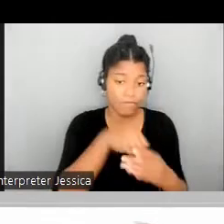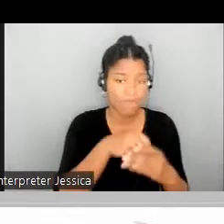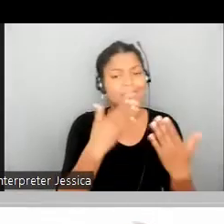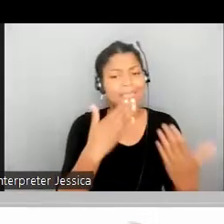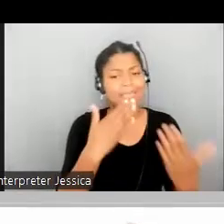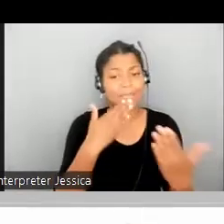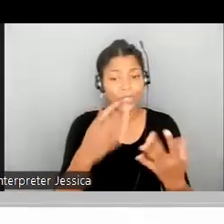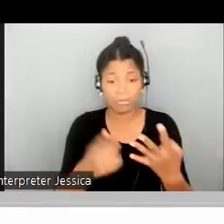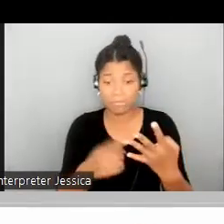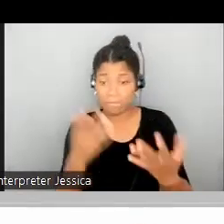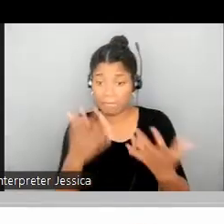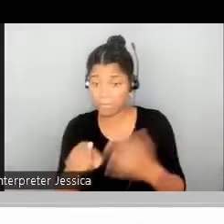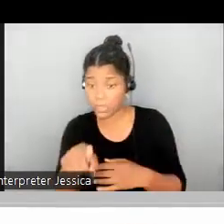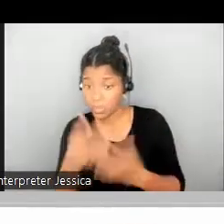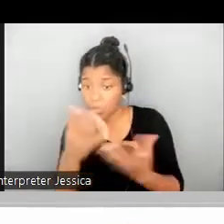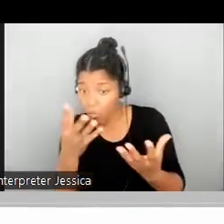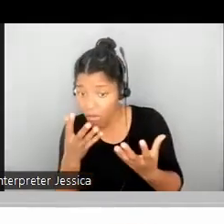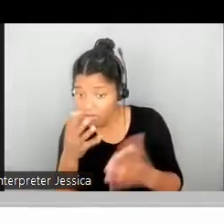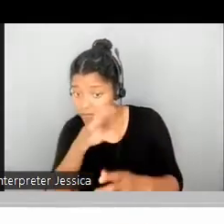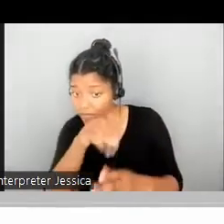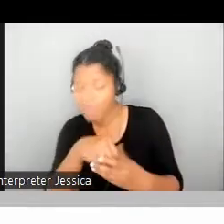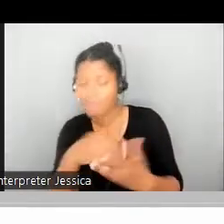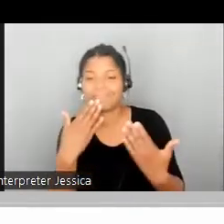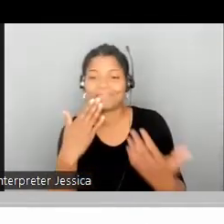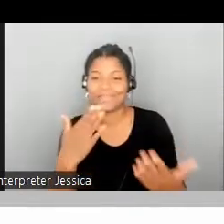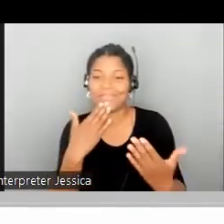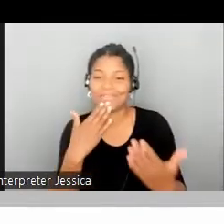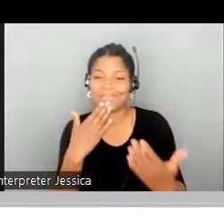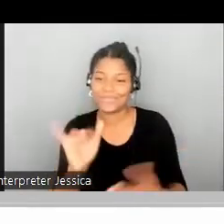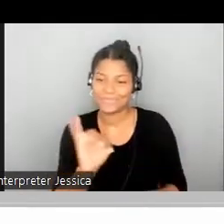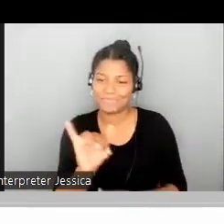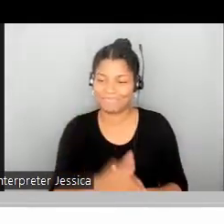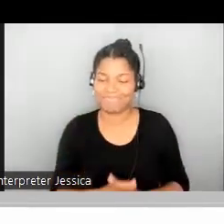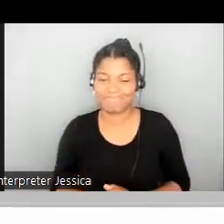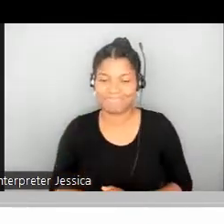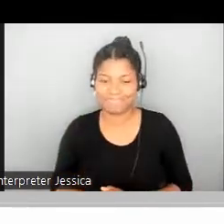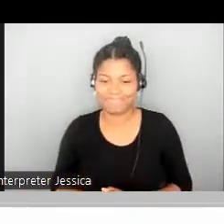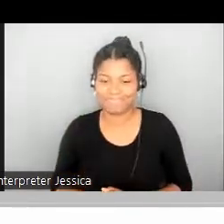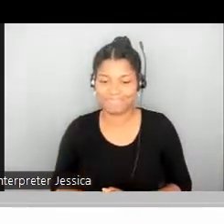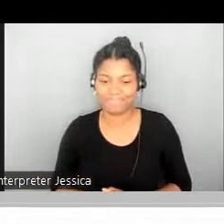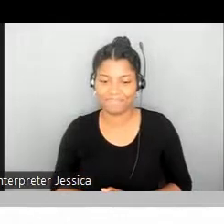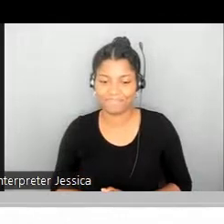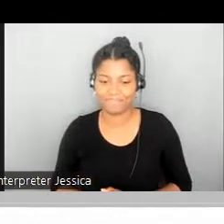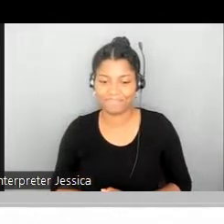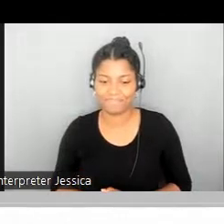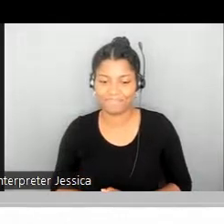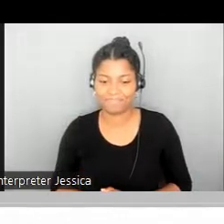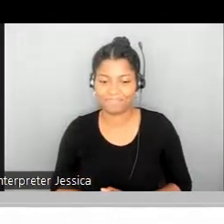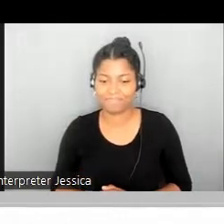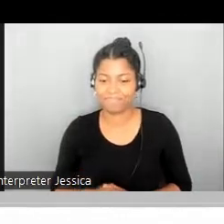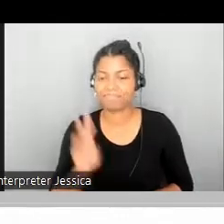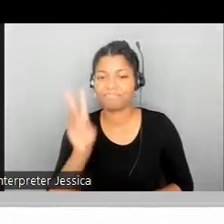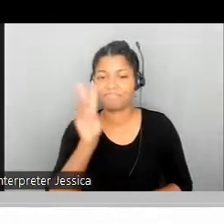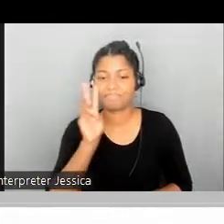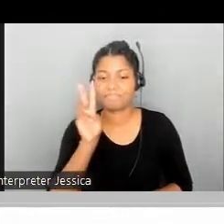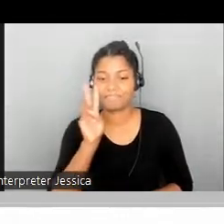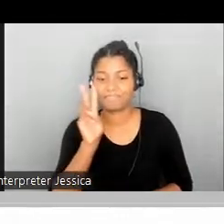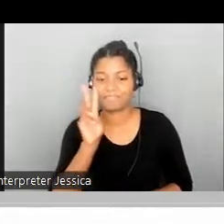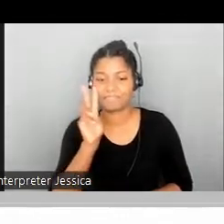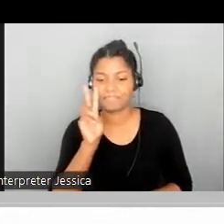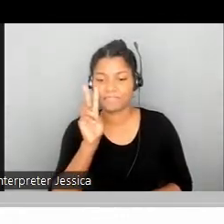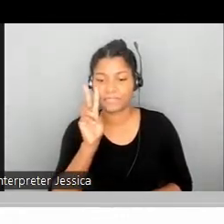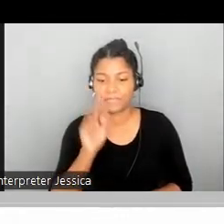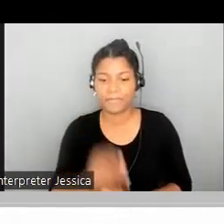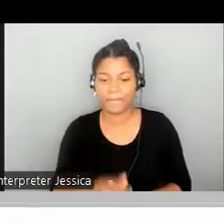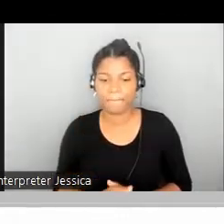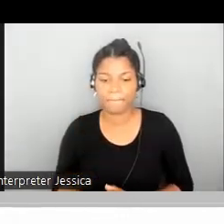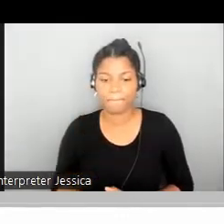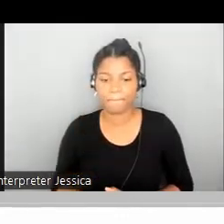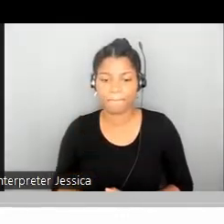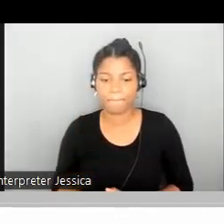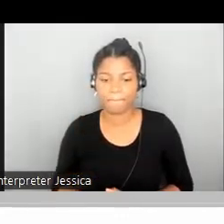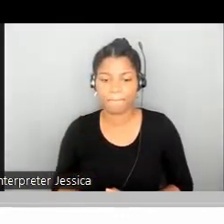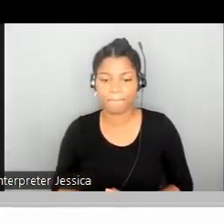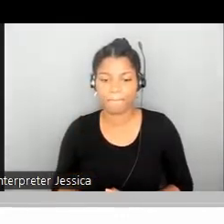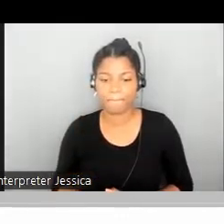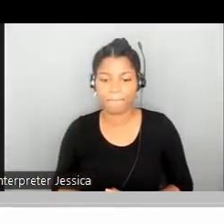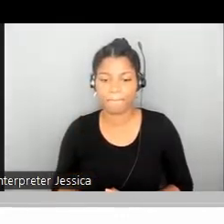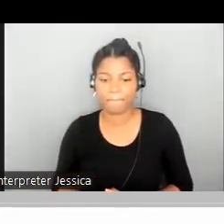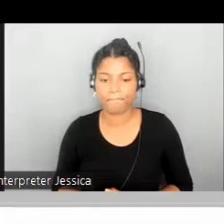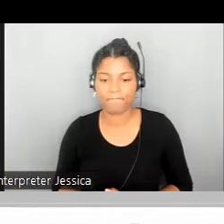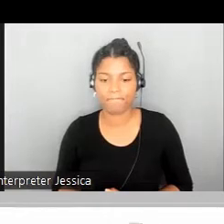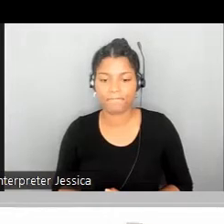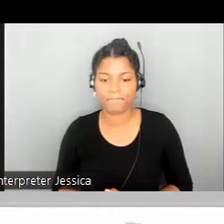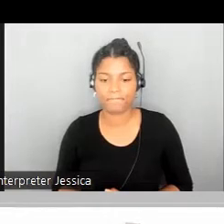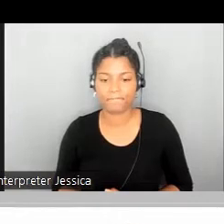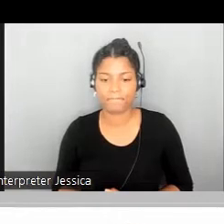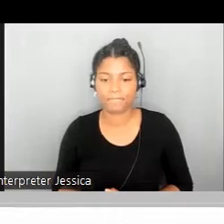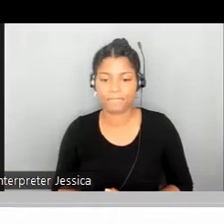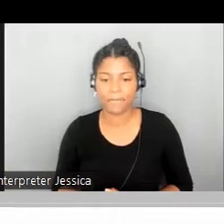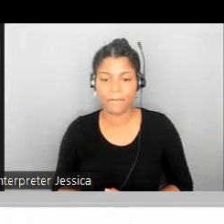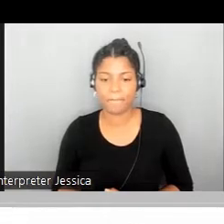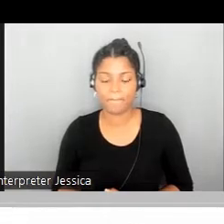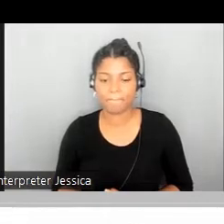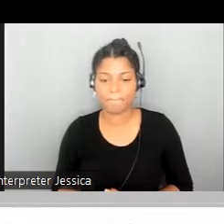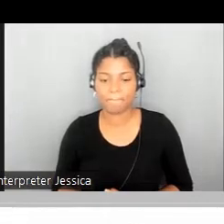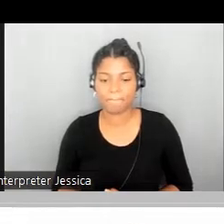engaged, we thank you for that interest as well.